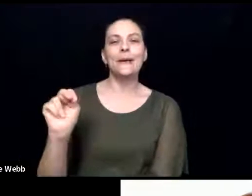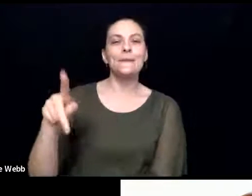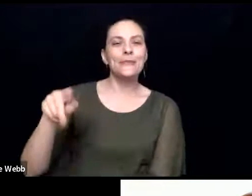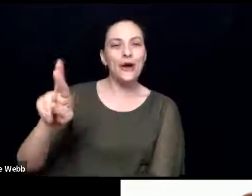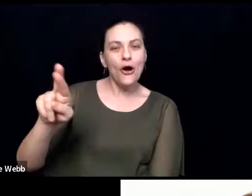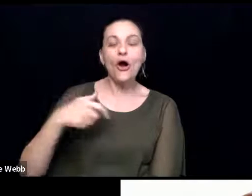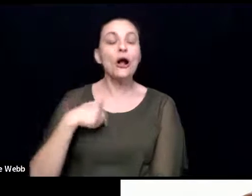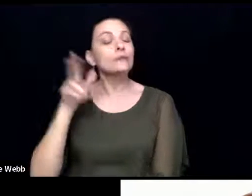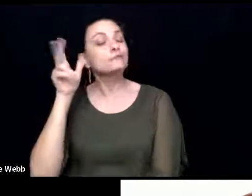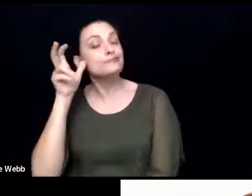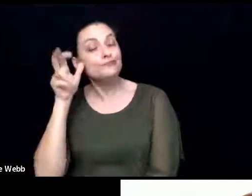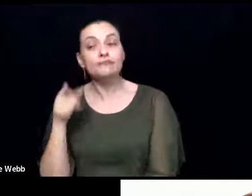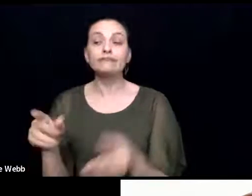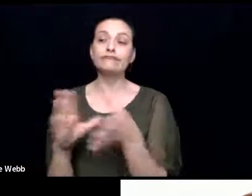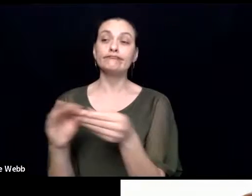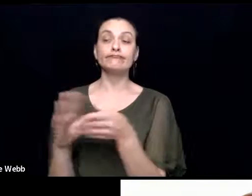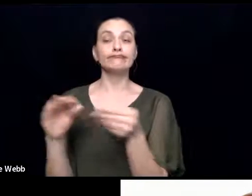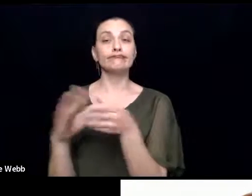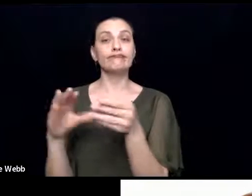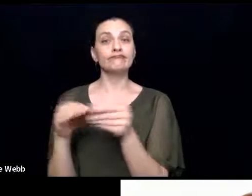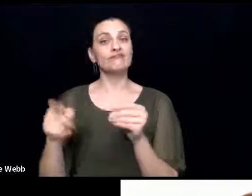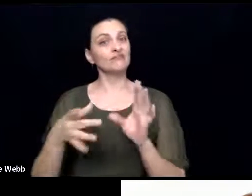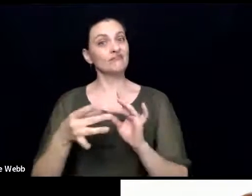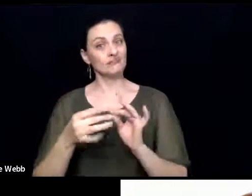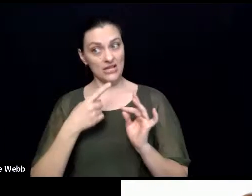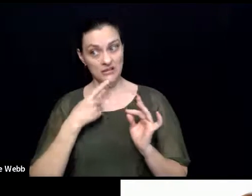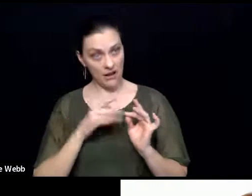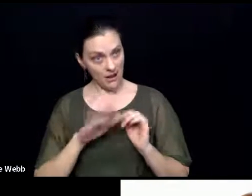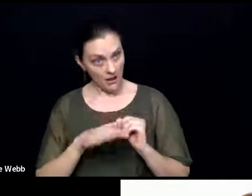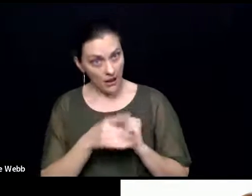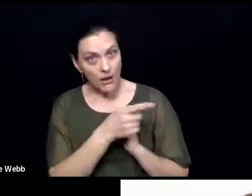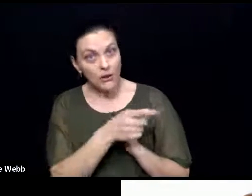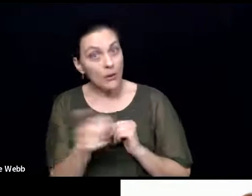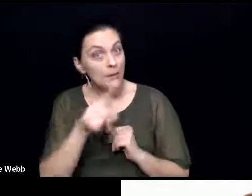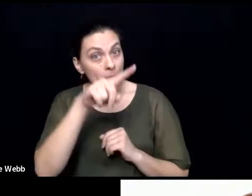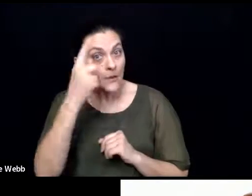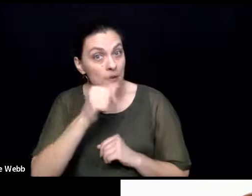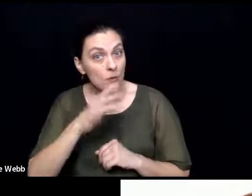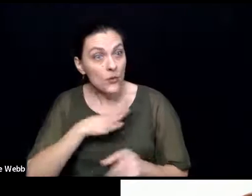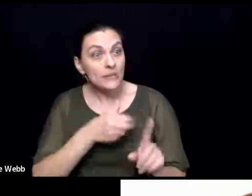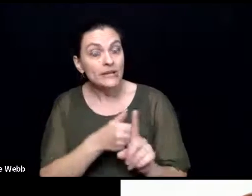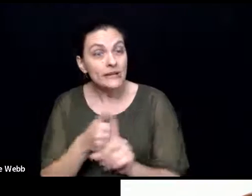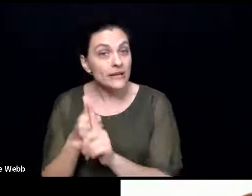were a Black woman, you were more likely to have poor fetal and maternal outcomes than any other